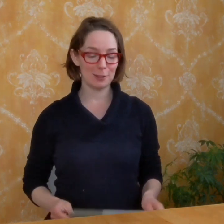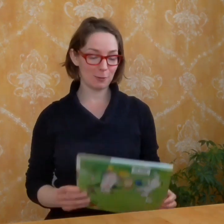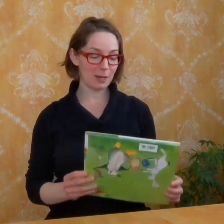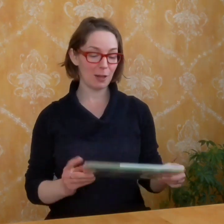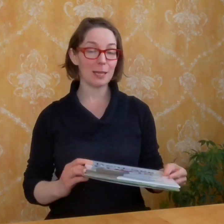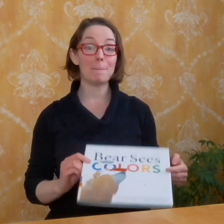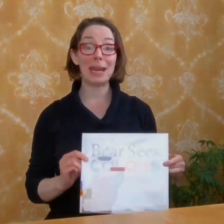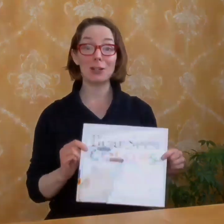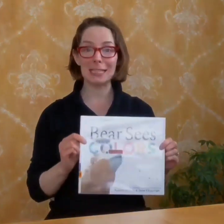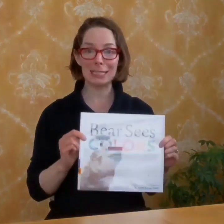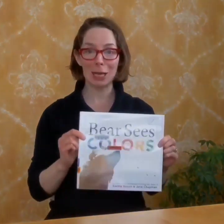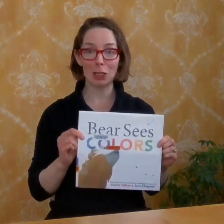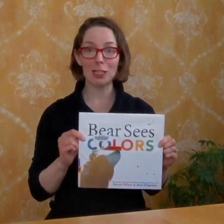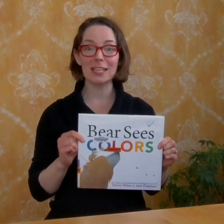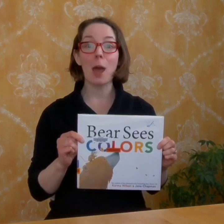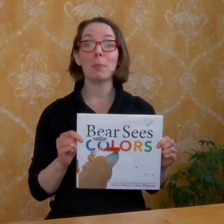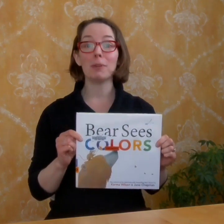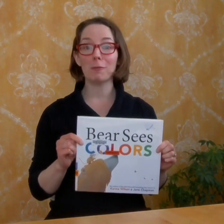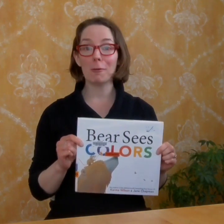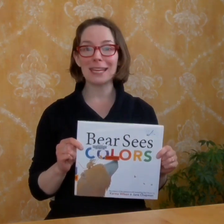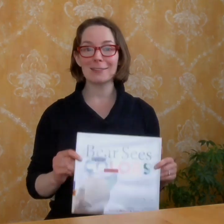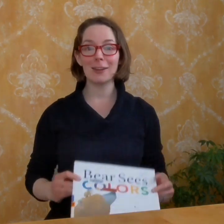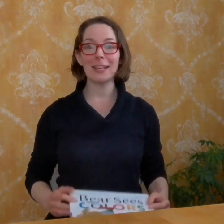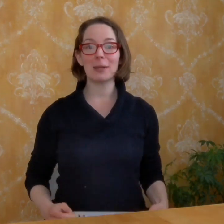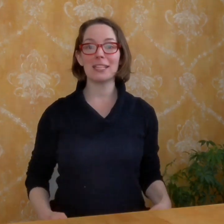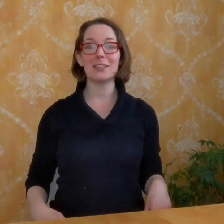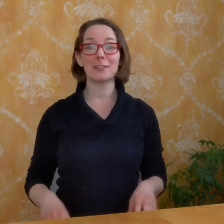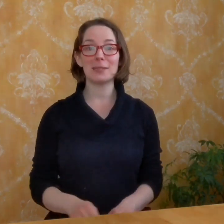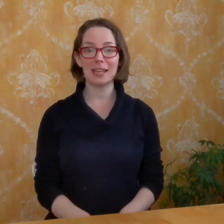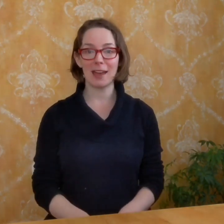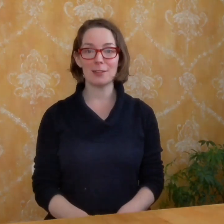a story called, Bear Sees Colors but before we get started I am going to teach some signs